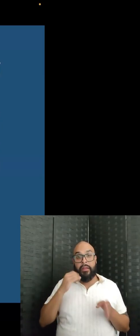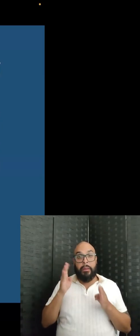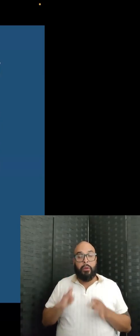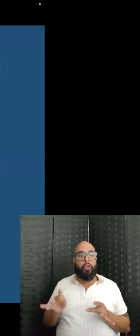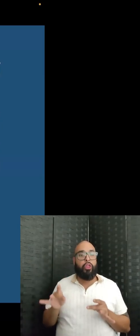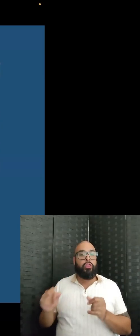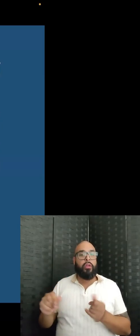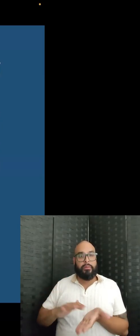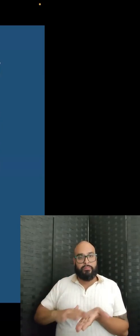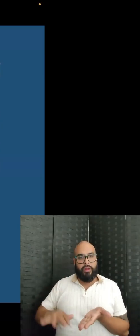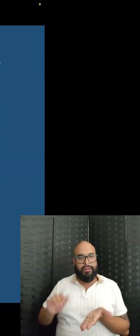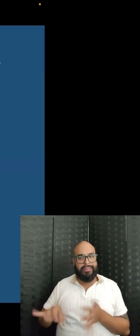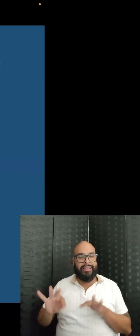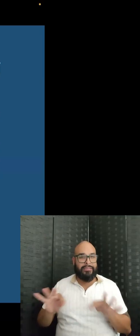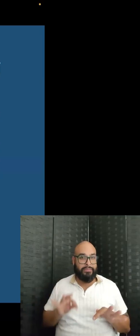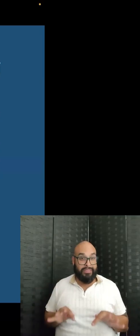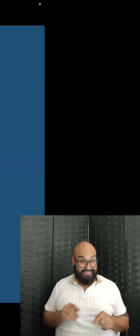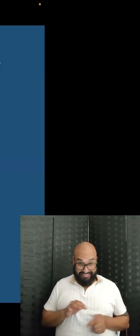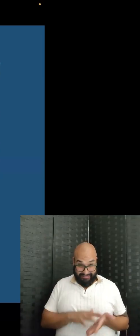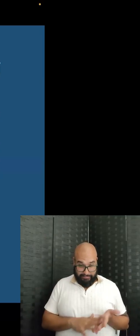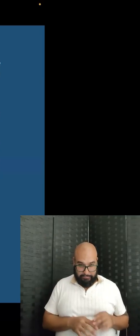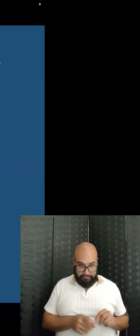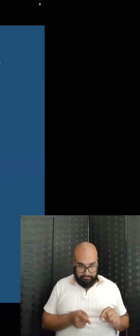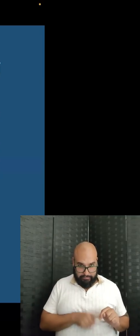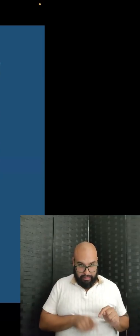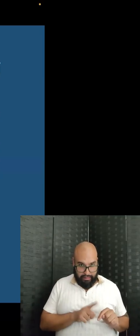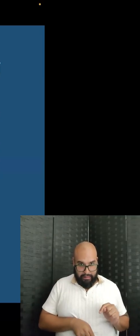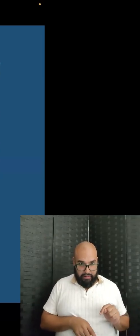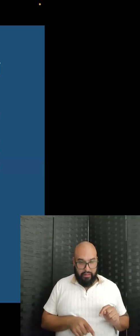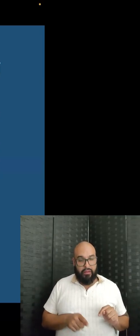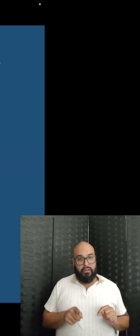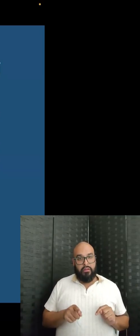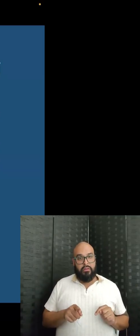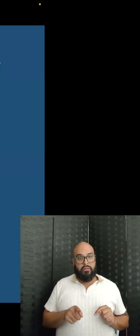They need, you know, stick you on the back of the page to keep it stationary so it doesn't move for them.